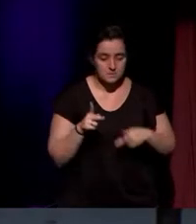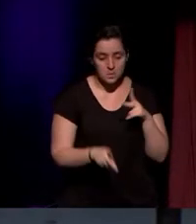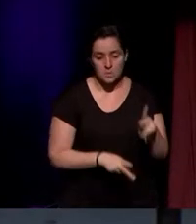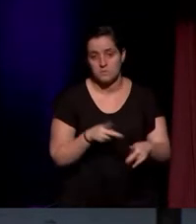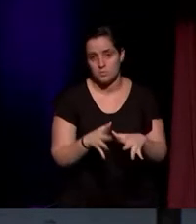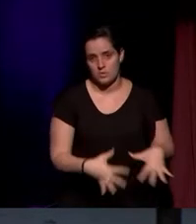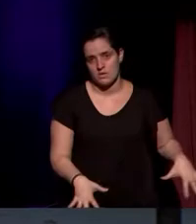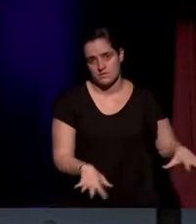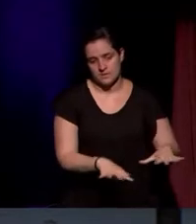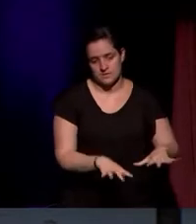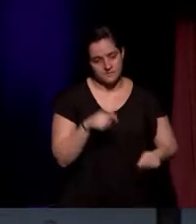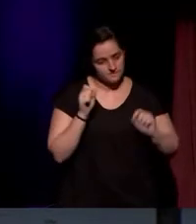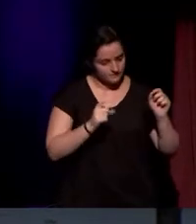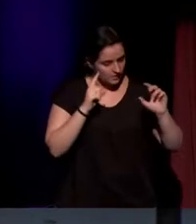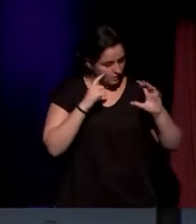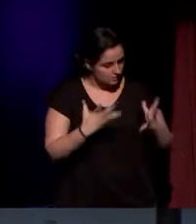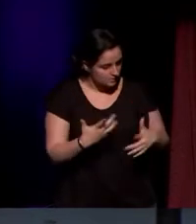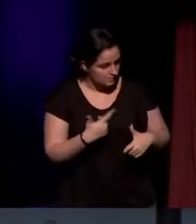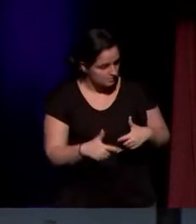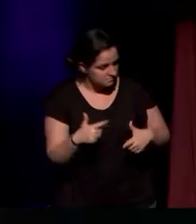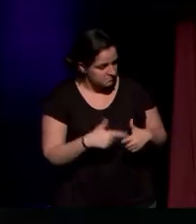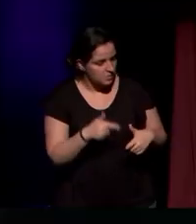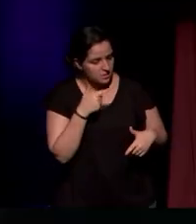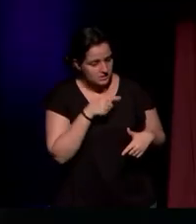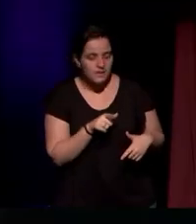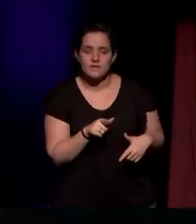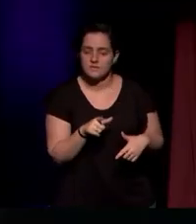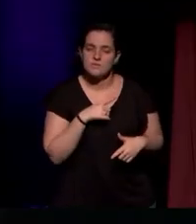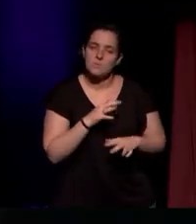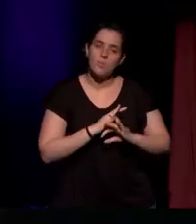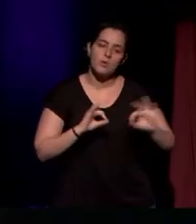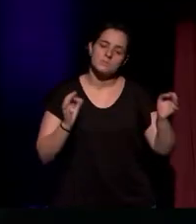So who can solve your problem It's great.